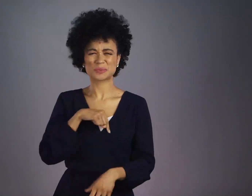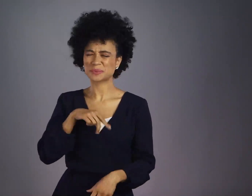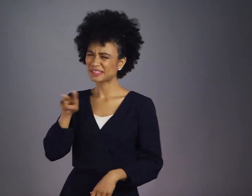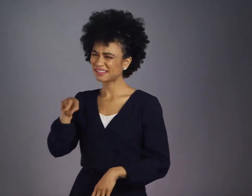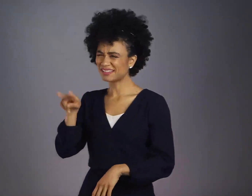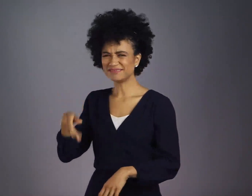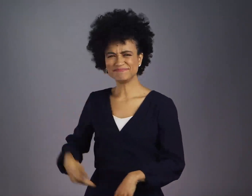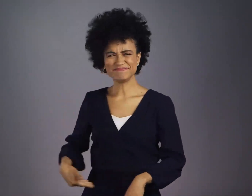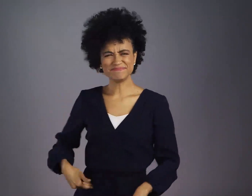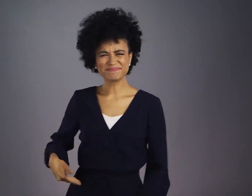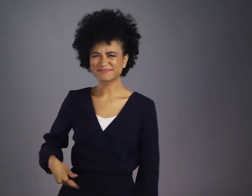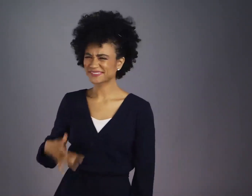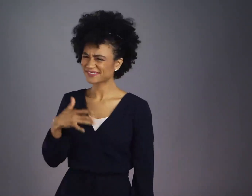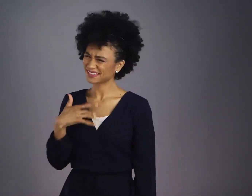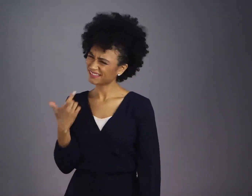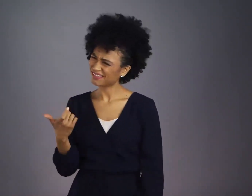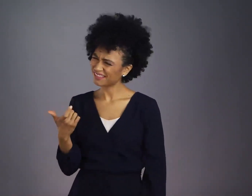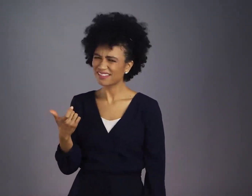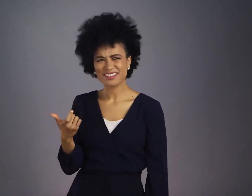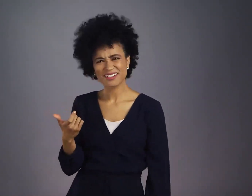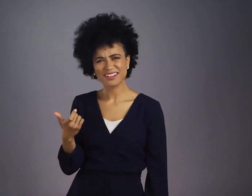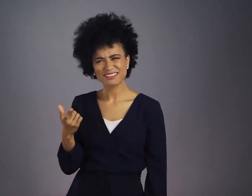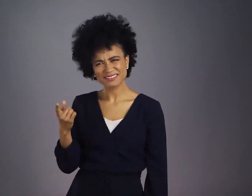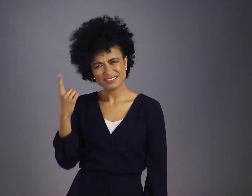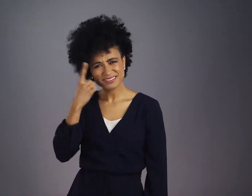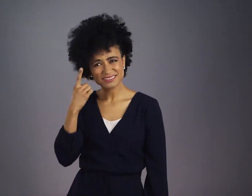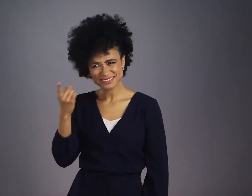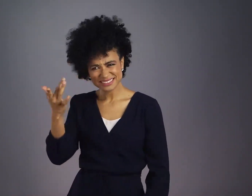Sometimes we sensed dimly that we were dealing with sick men.